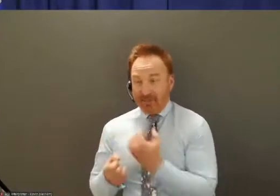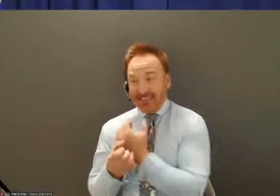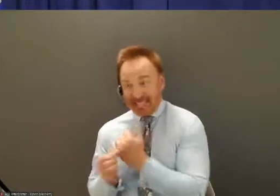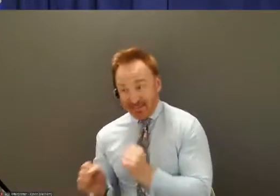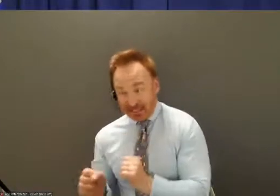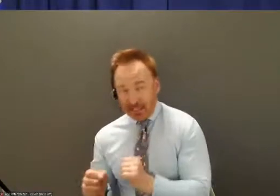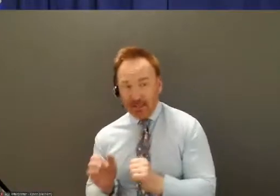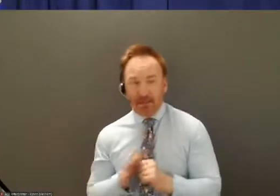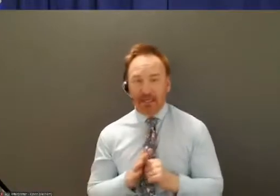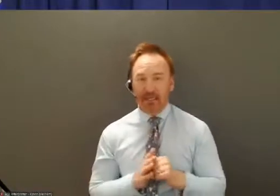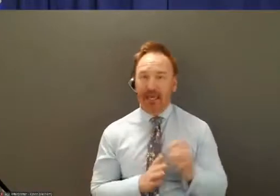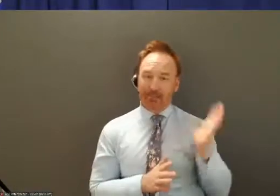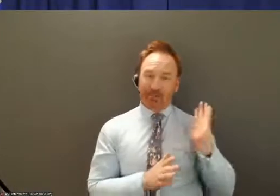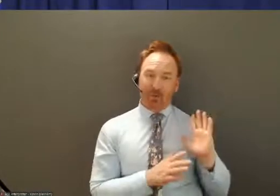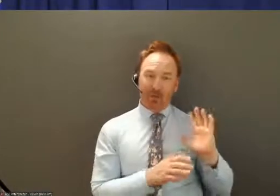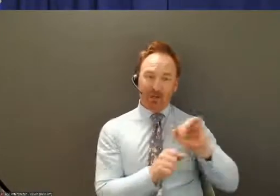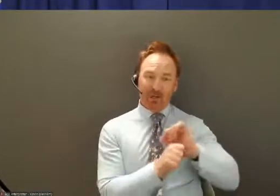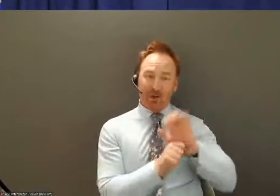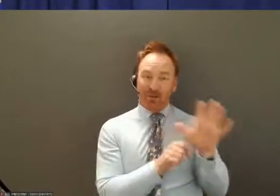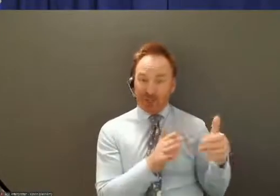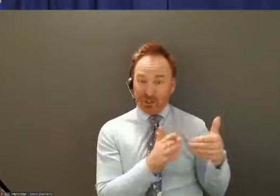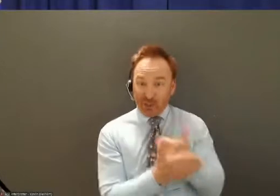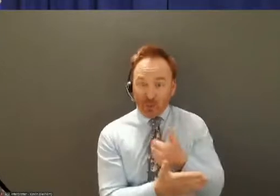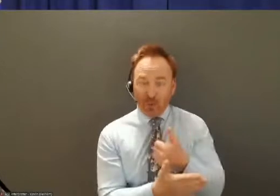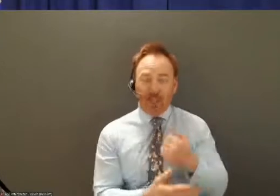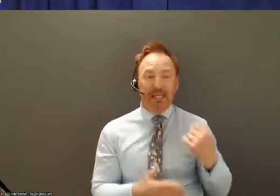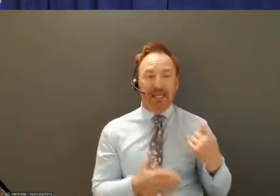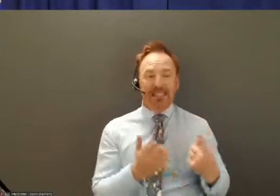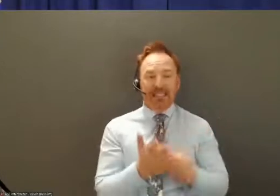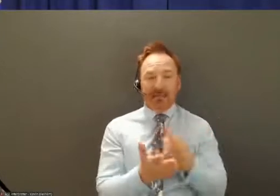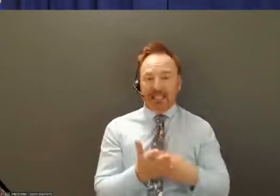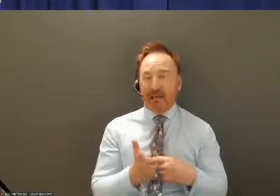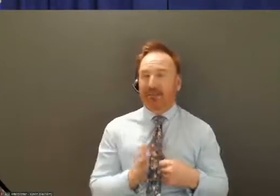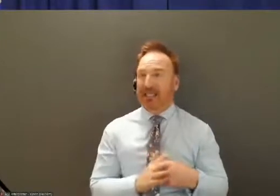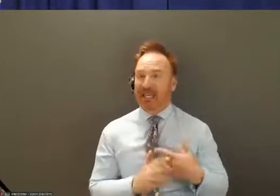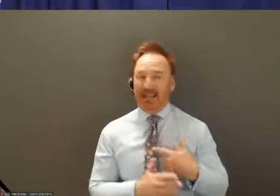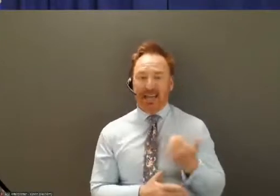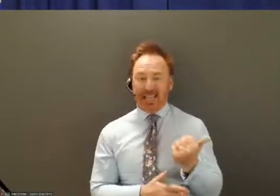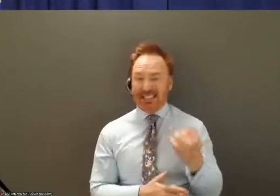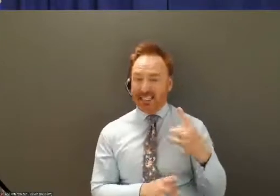everything about this outbreak, we have seen several